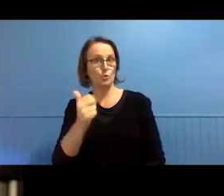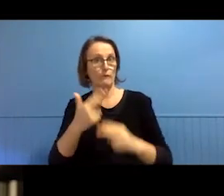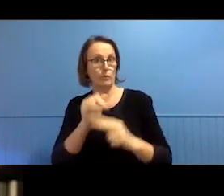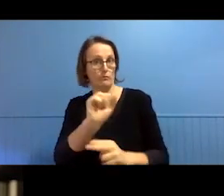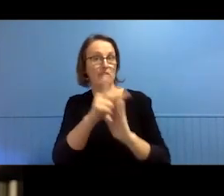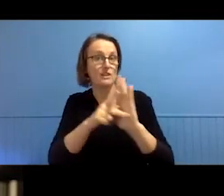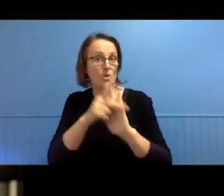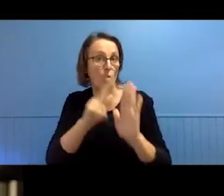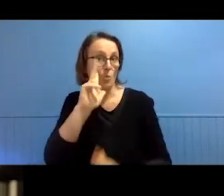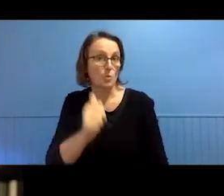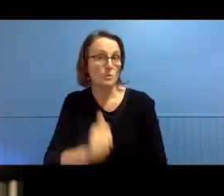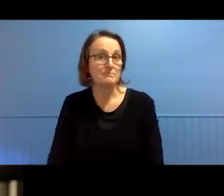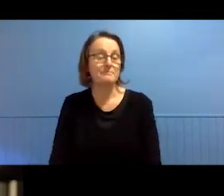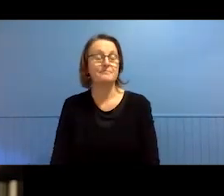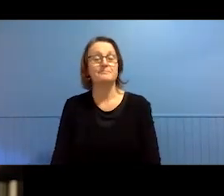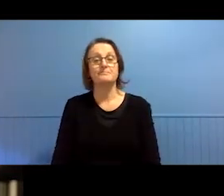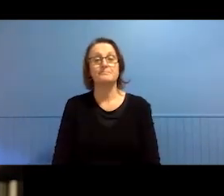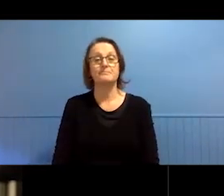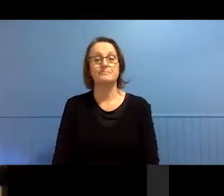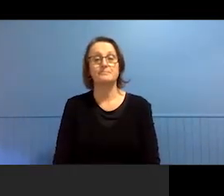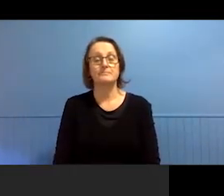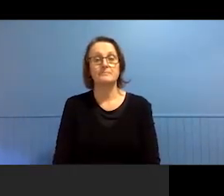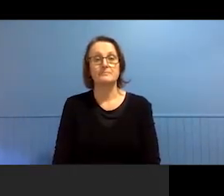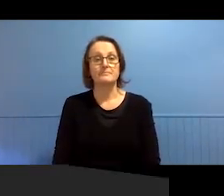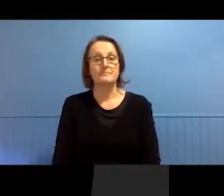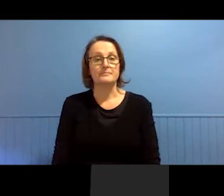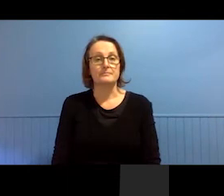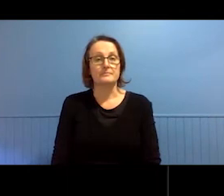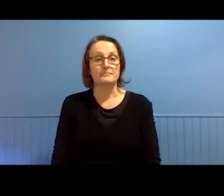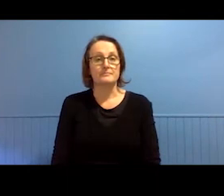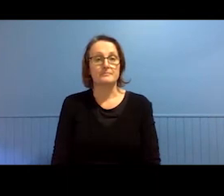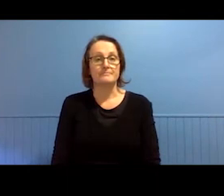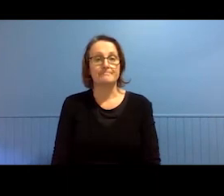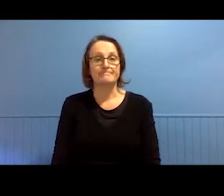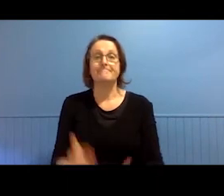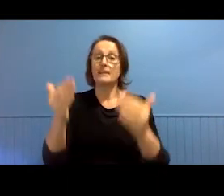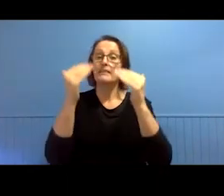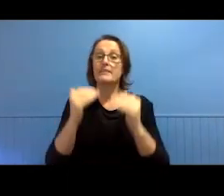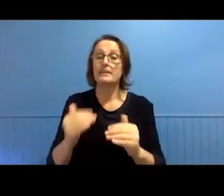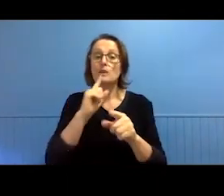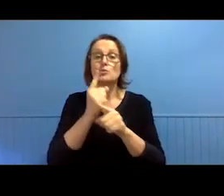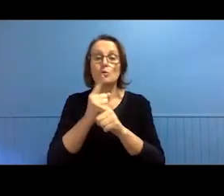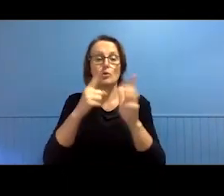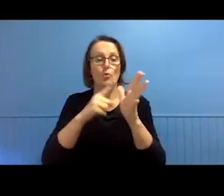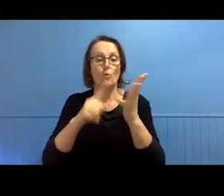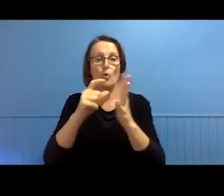particular shot. So moving on to the next thing. The next thing is audio.